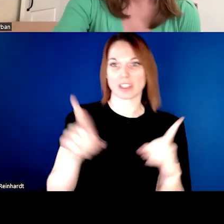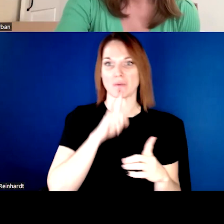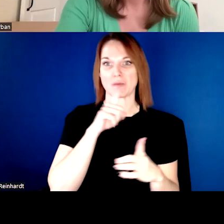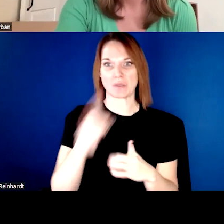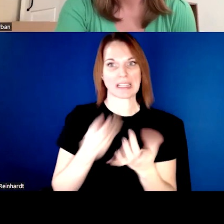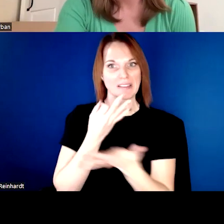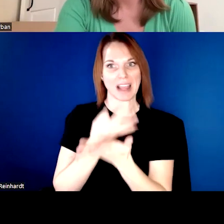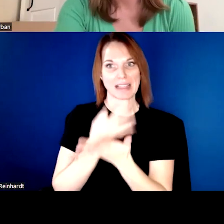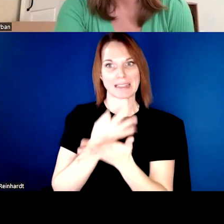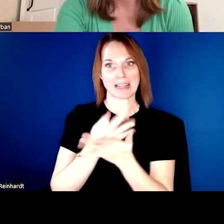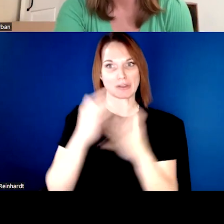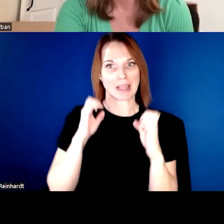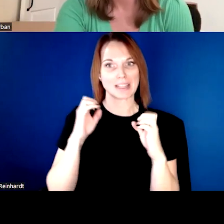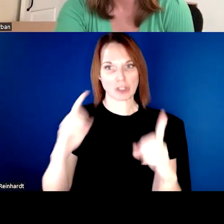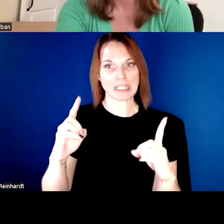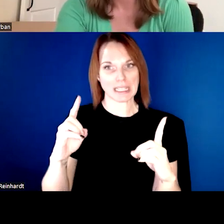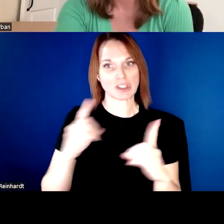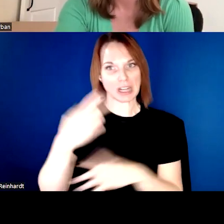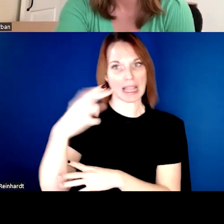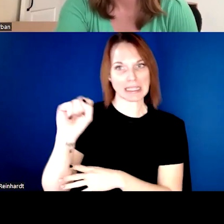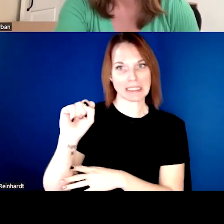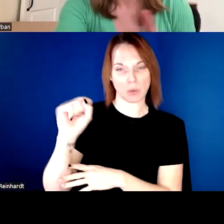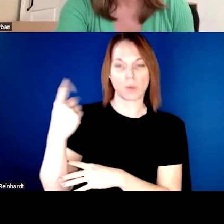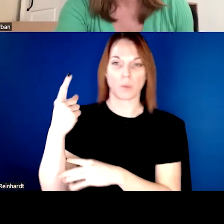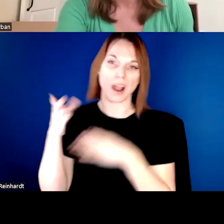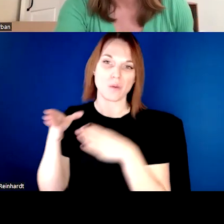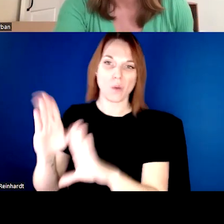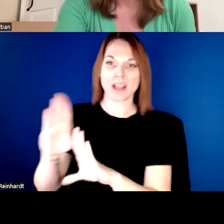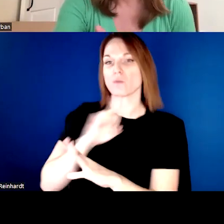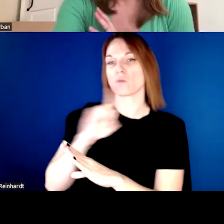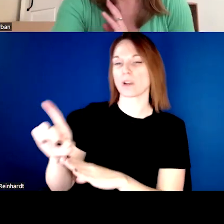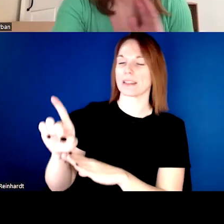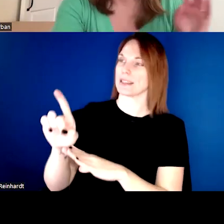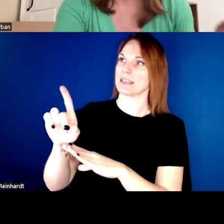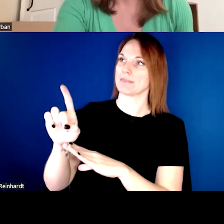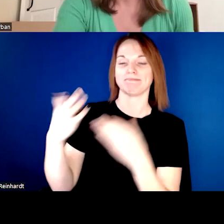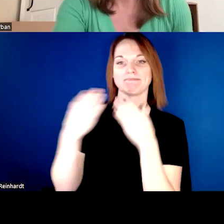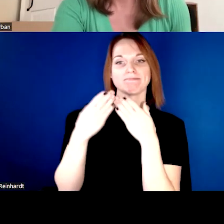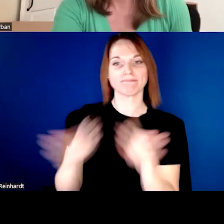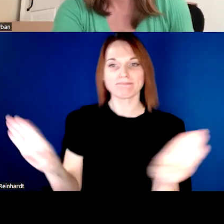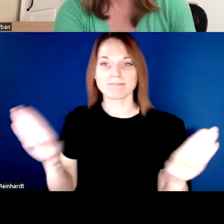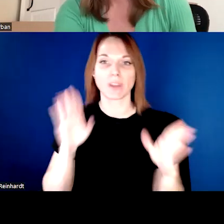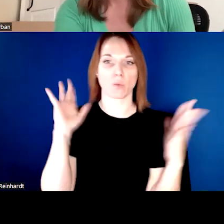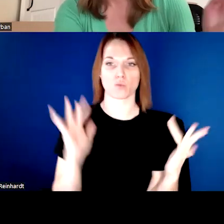financial education in high school is one way to kind of universally reach students